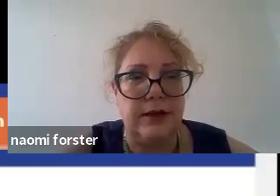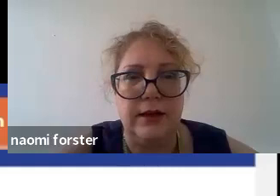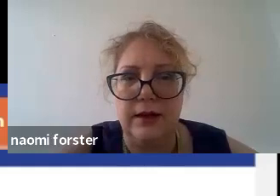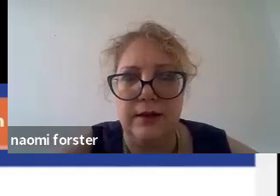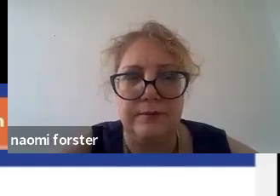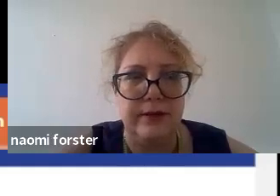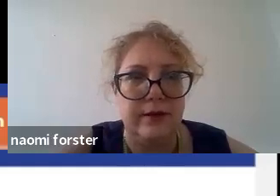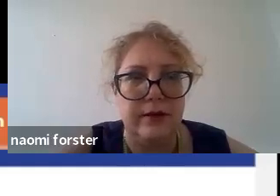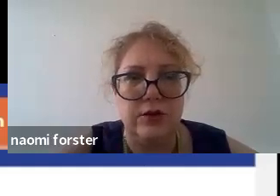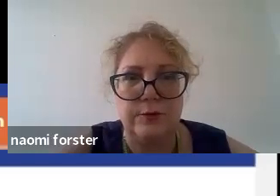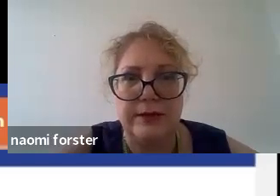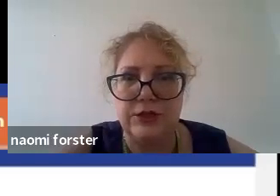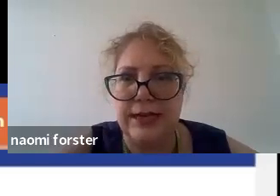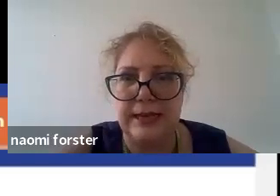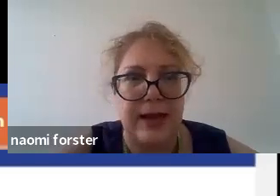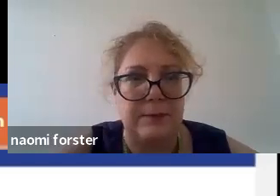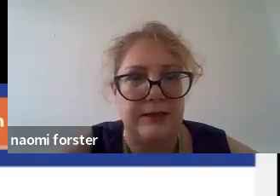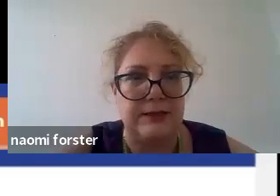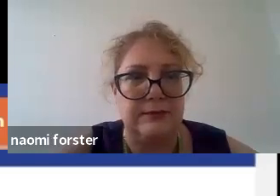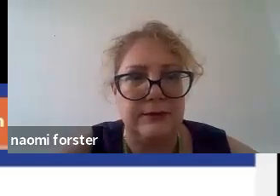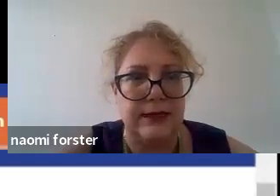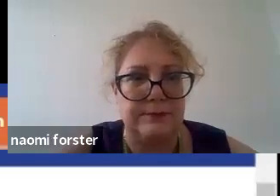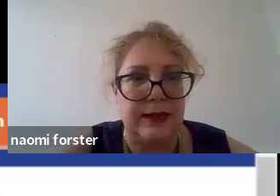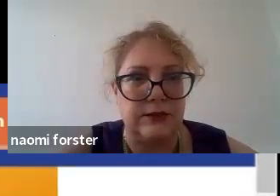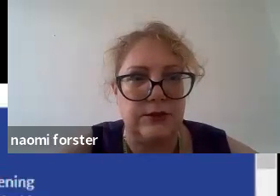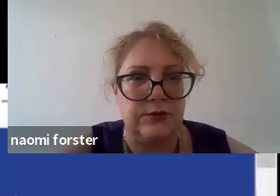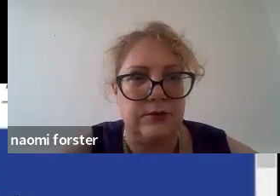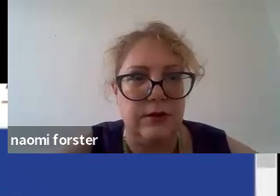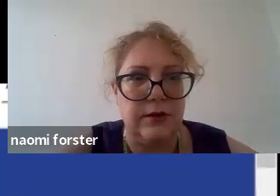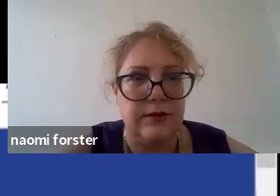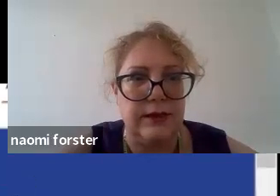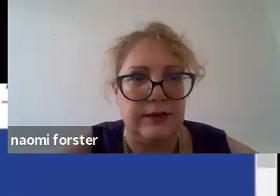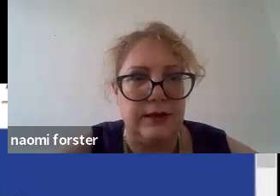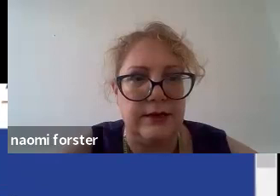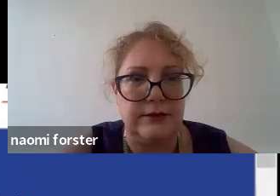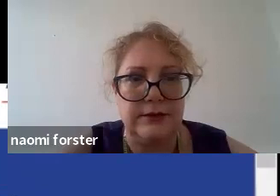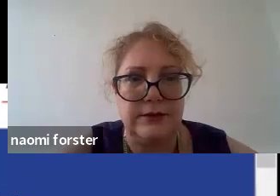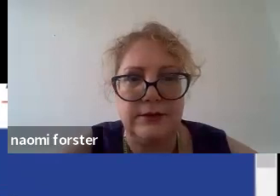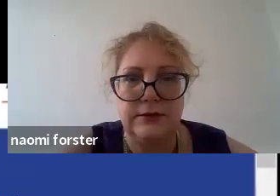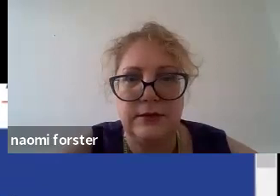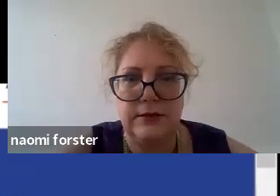you should be able to just click the back button to get back to the tiles.